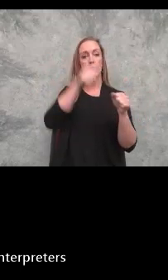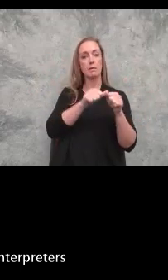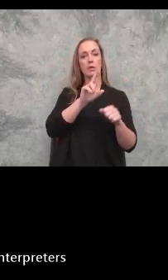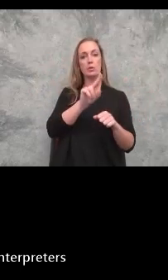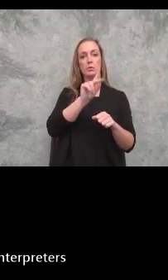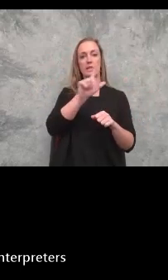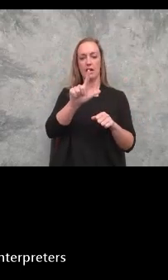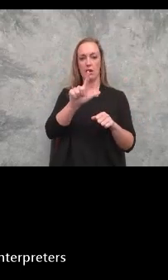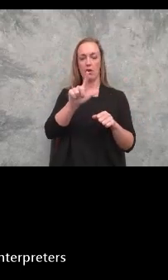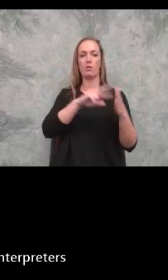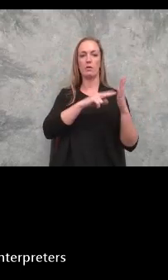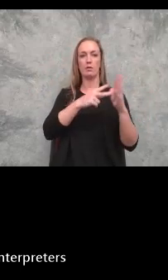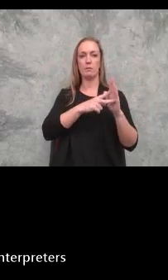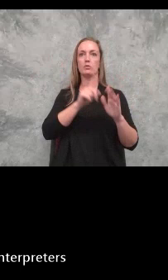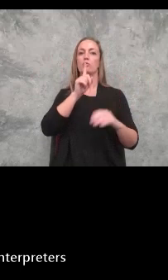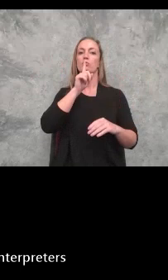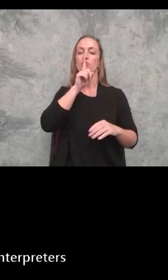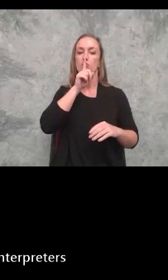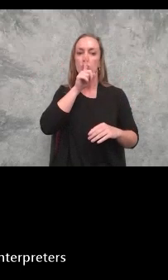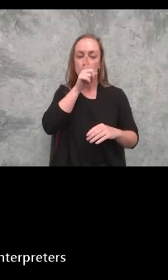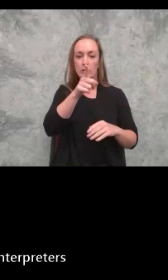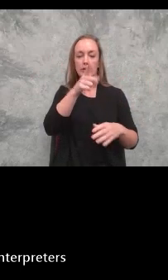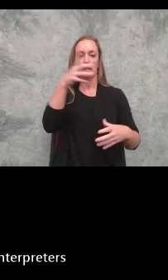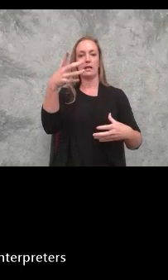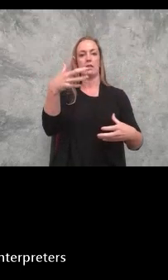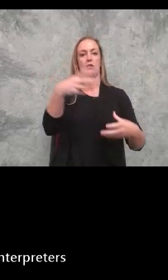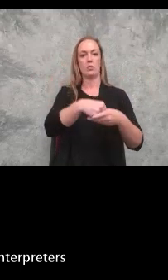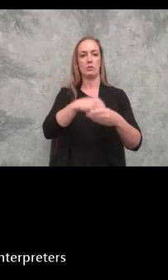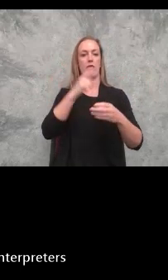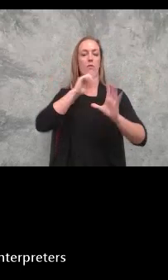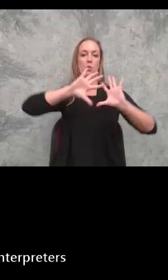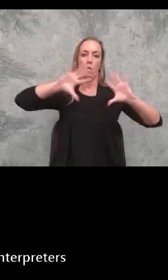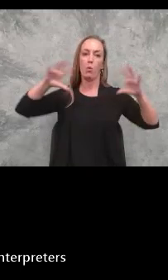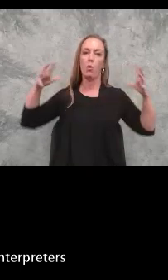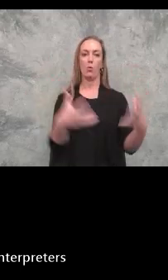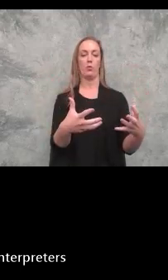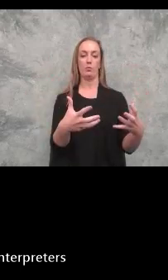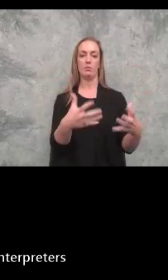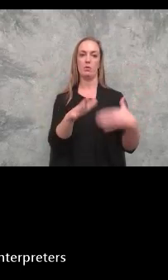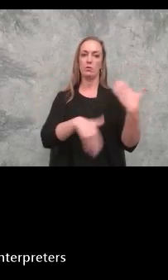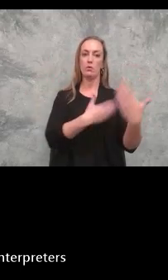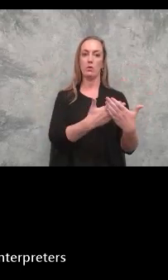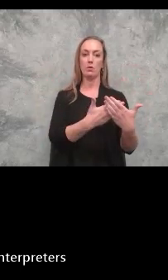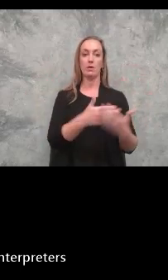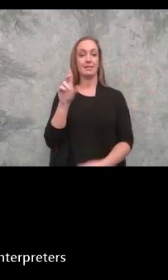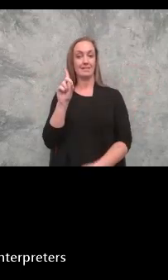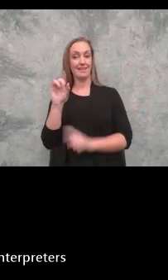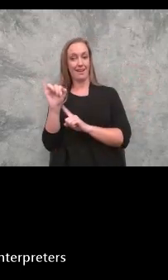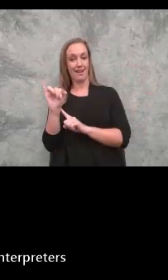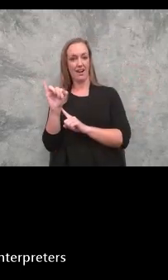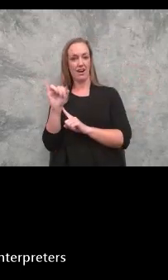to be truly inclusive; it is for the whole group. Whereas DI is for a select group of